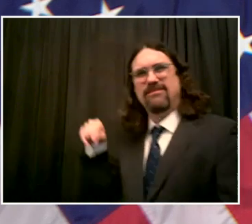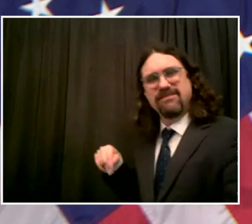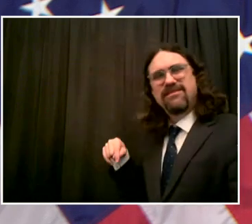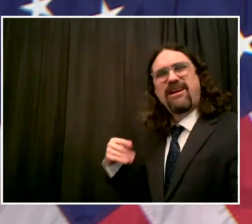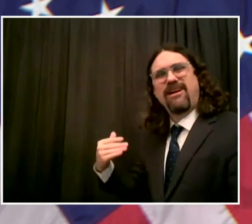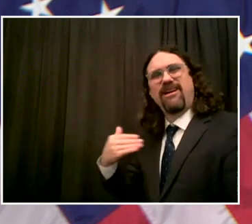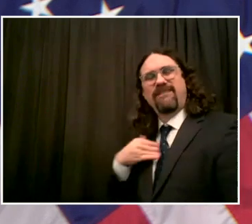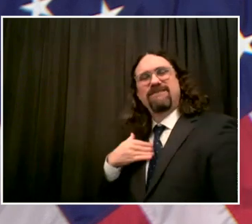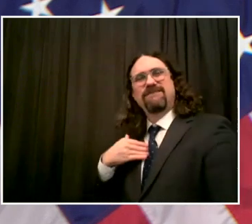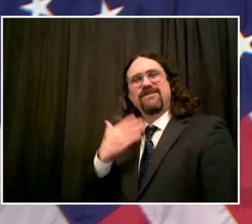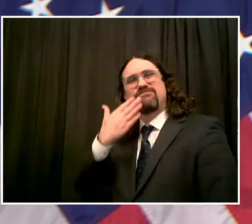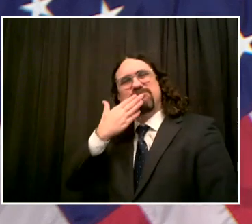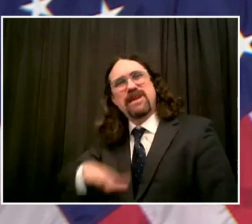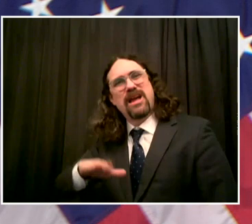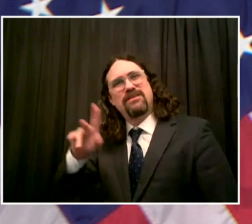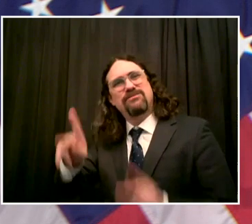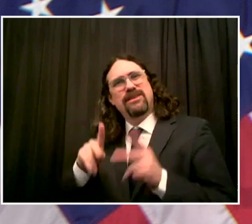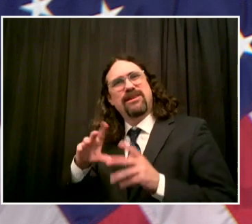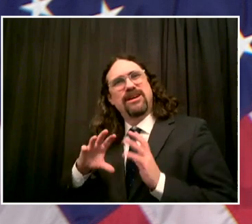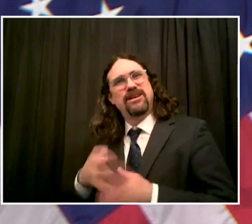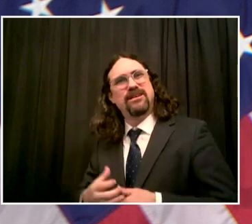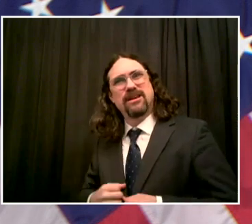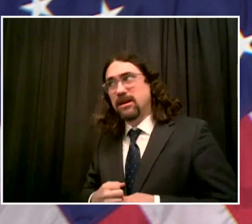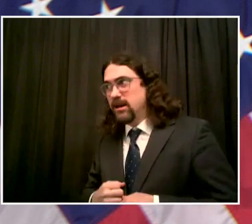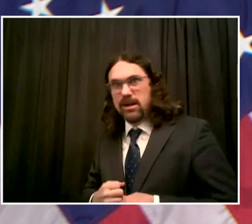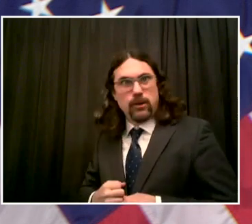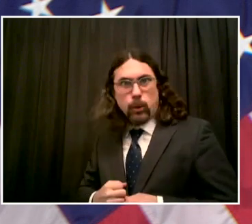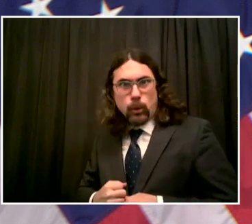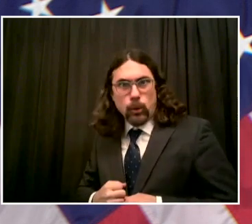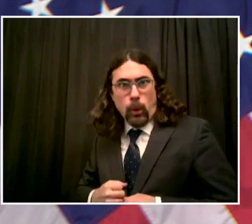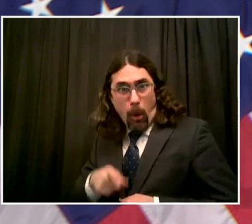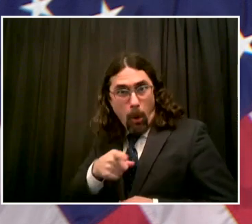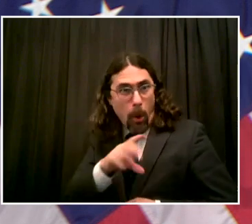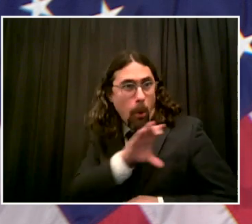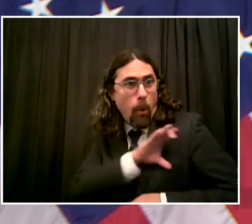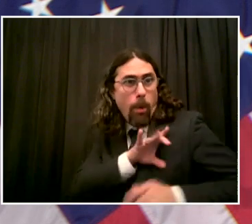OVER THE LAST TWO NIGHTS IN NEW YORK CITY FOR THE MSTO PART.